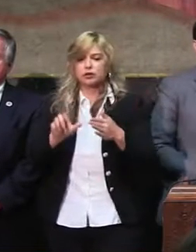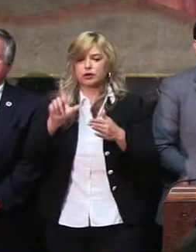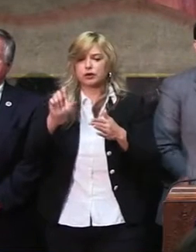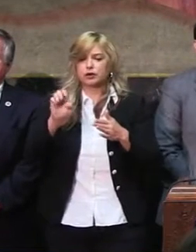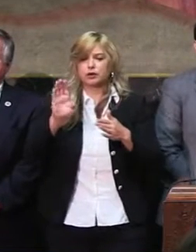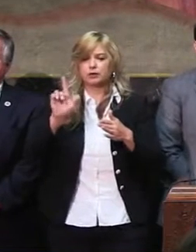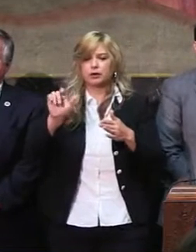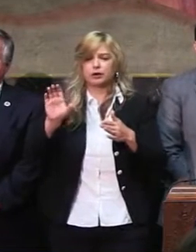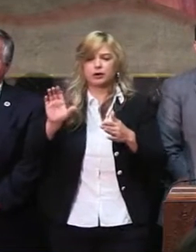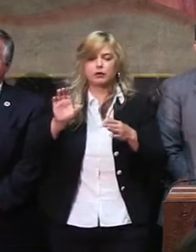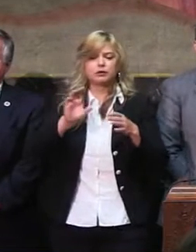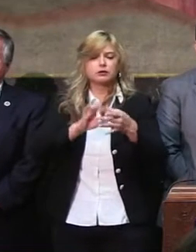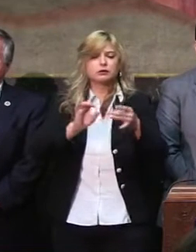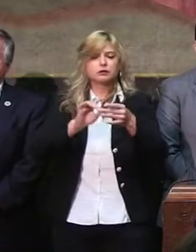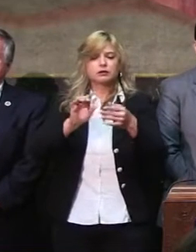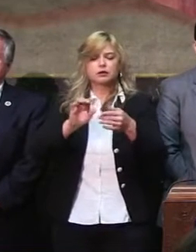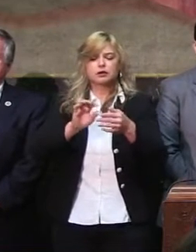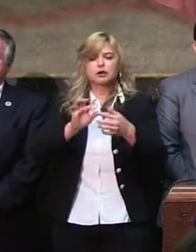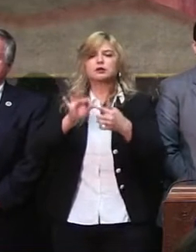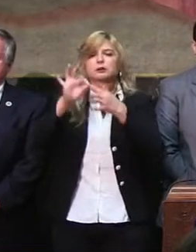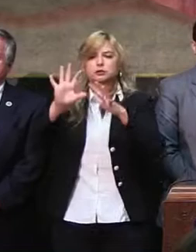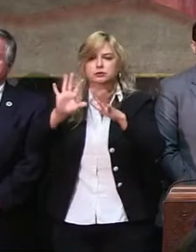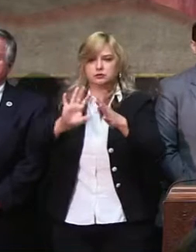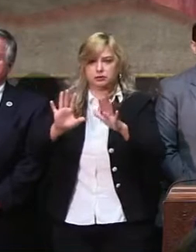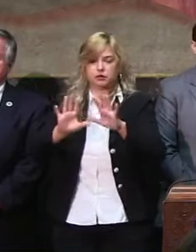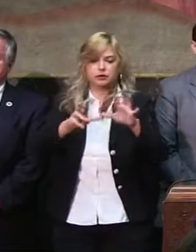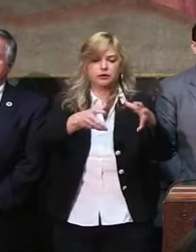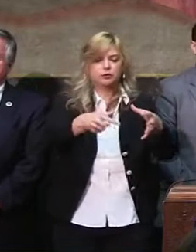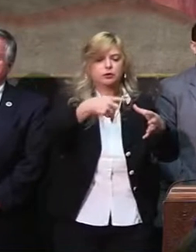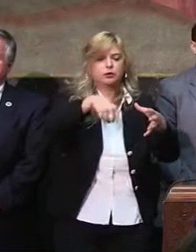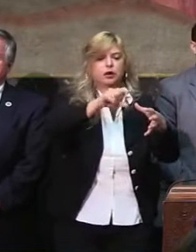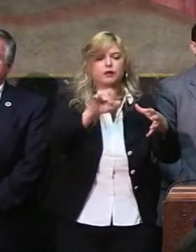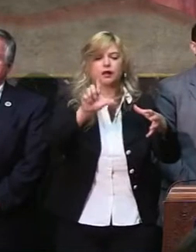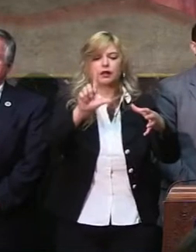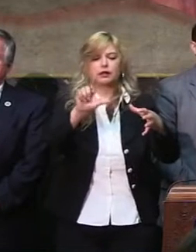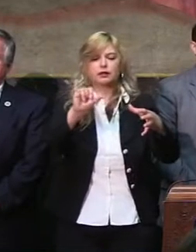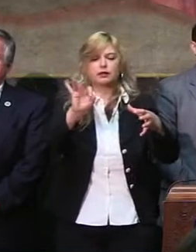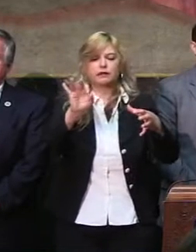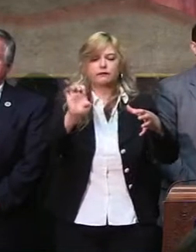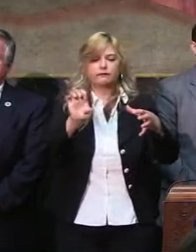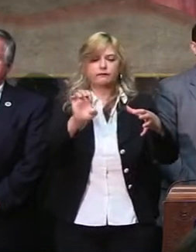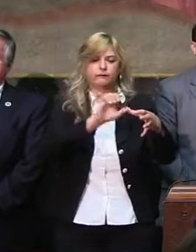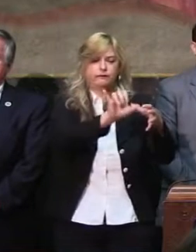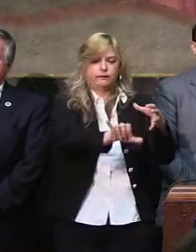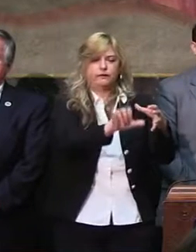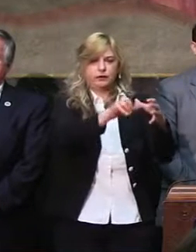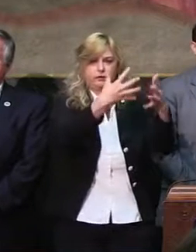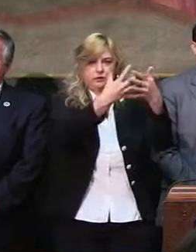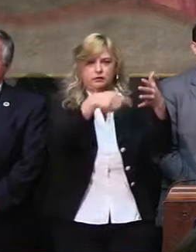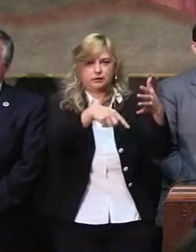this is a class of lifers who do not have an opportunity for parole and